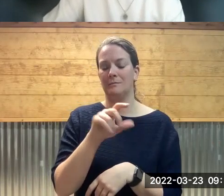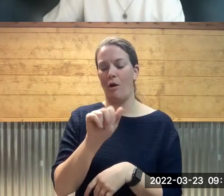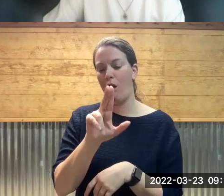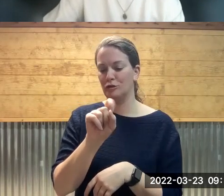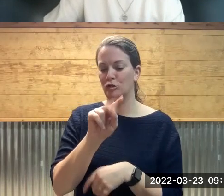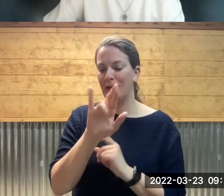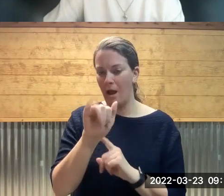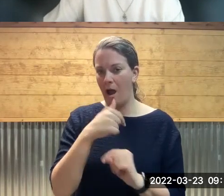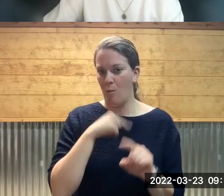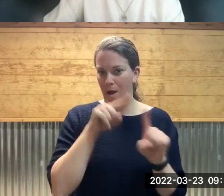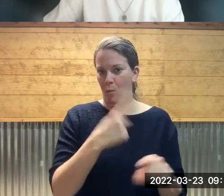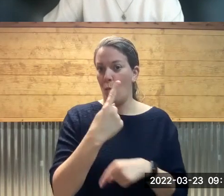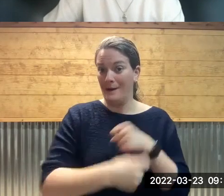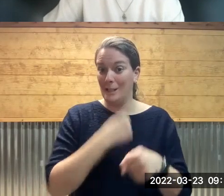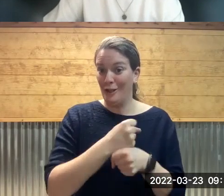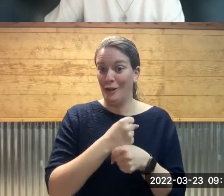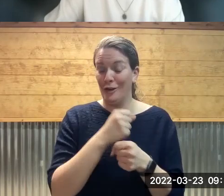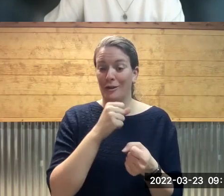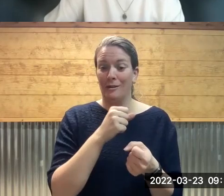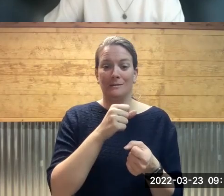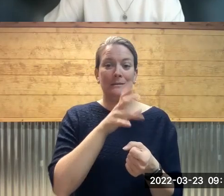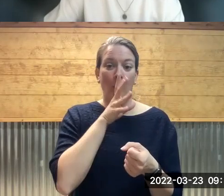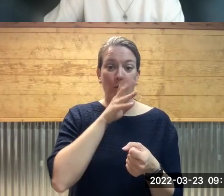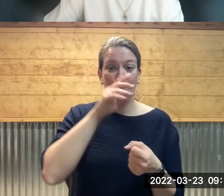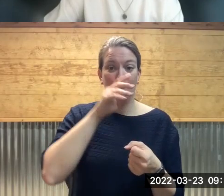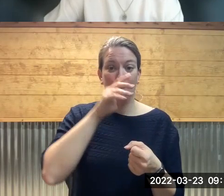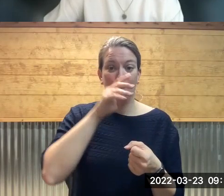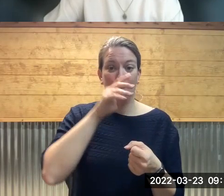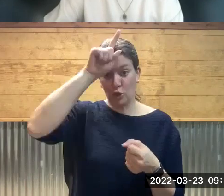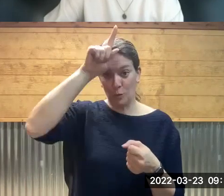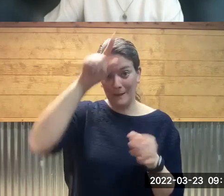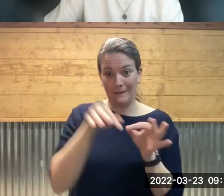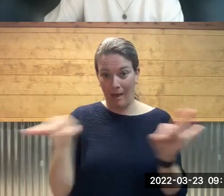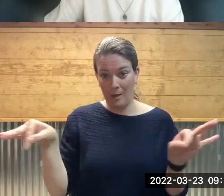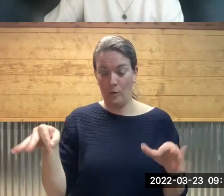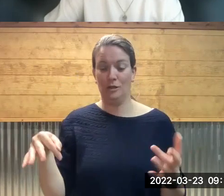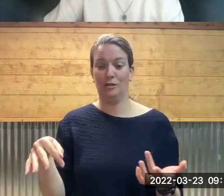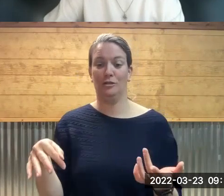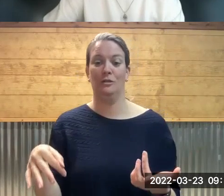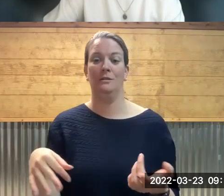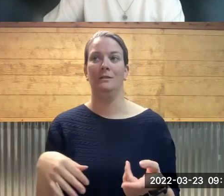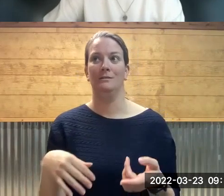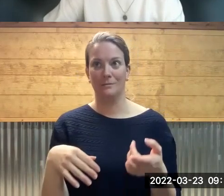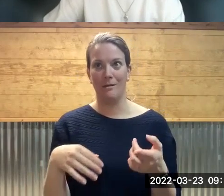It was I was closer to croatia so vienna was a good choice. but I think that sometimes when you're choosing your year abroad. you think. Okay, great location.